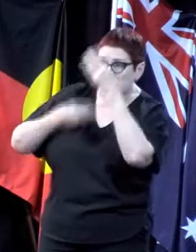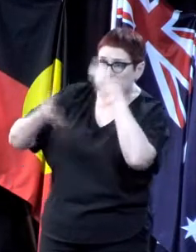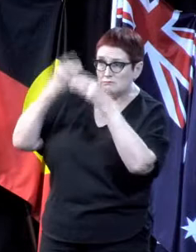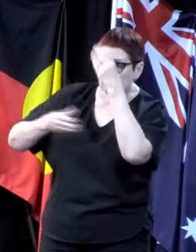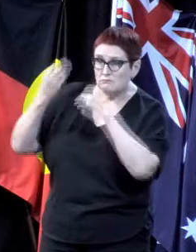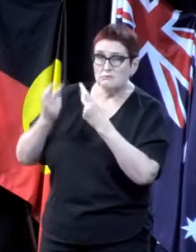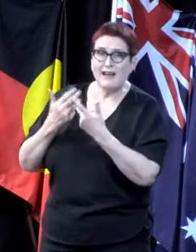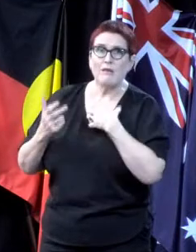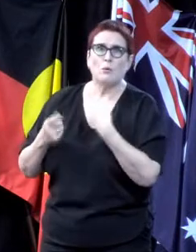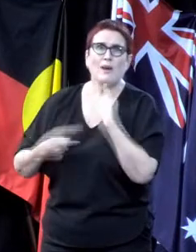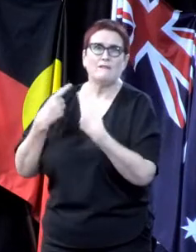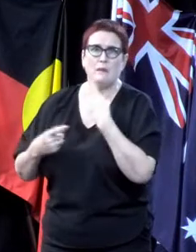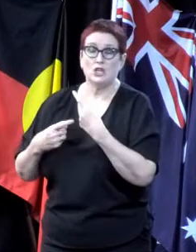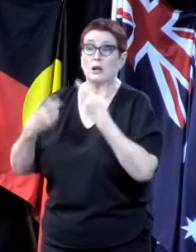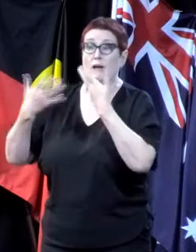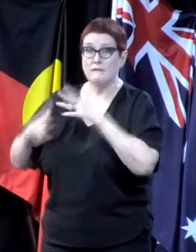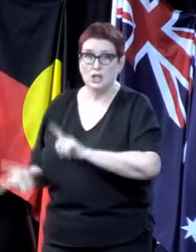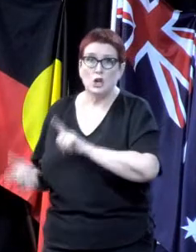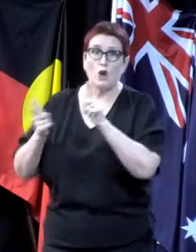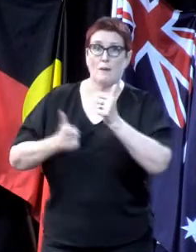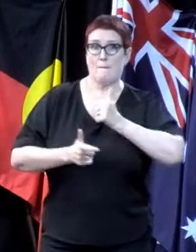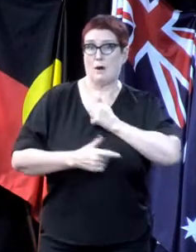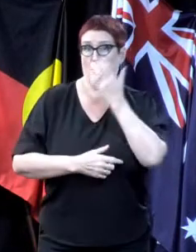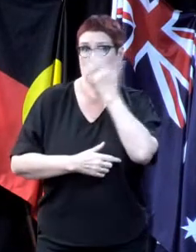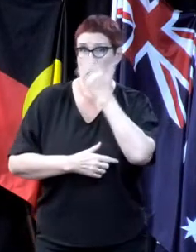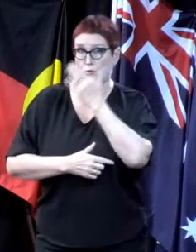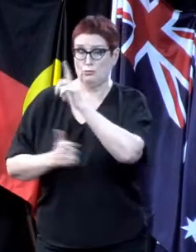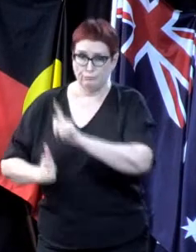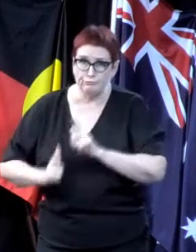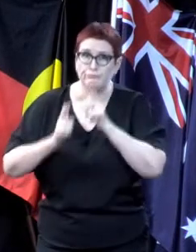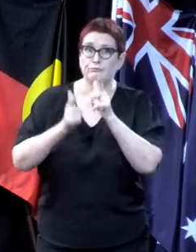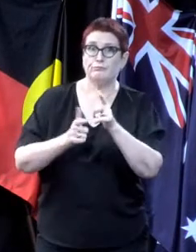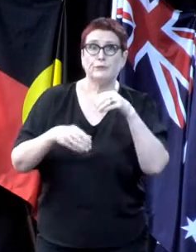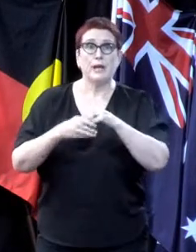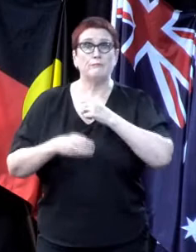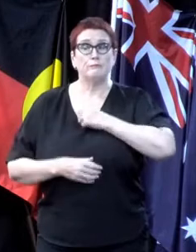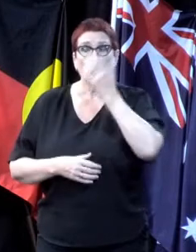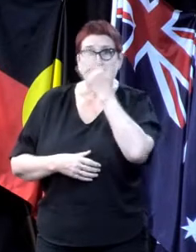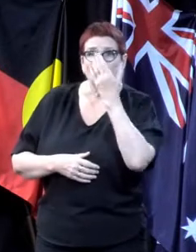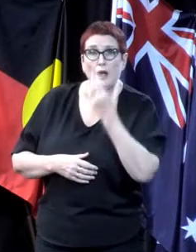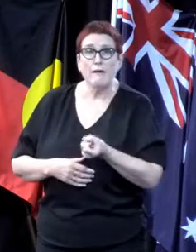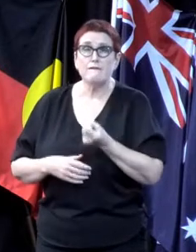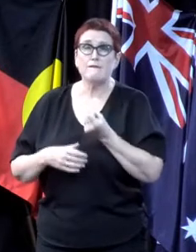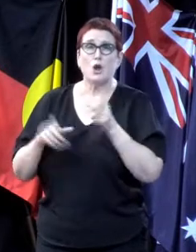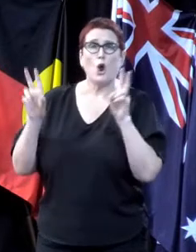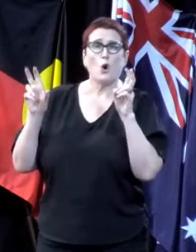We then go back to our schools, and, in our school, we have professional learning communities.